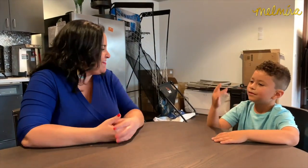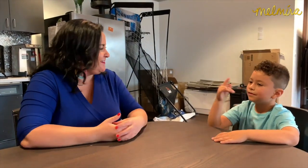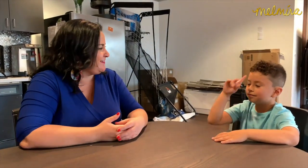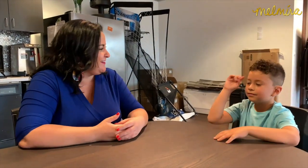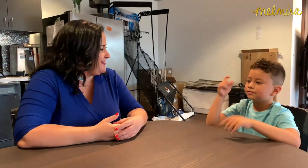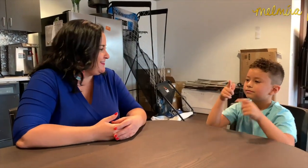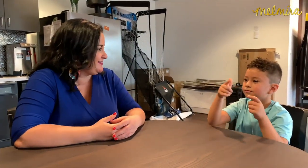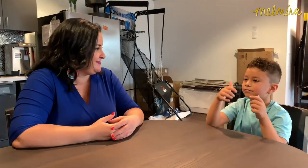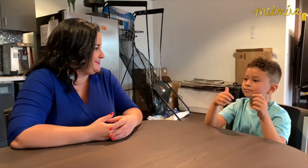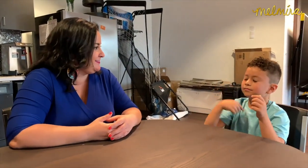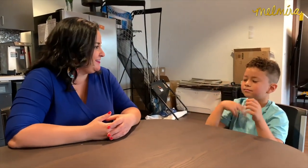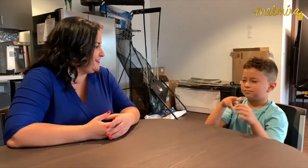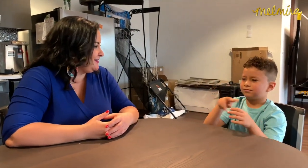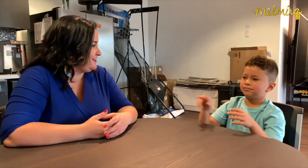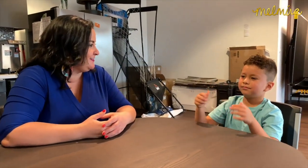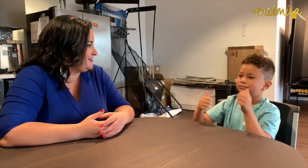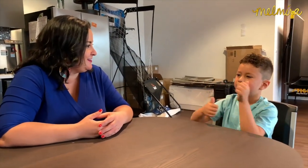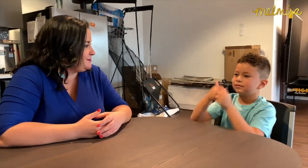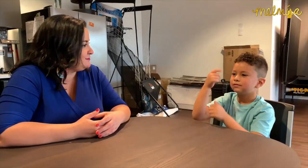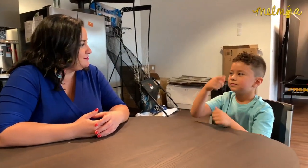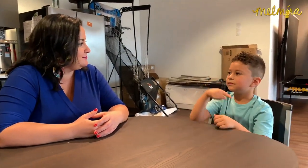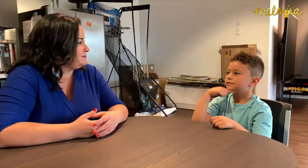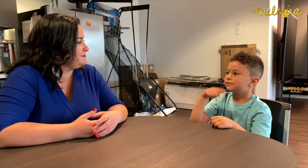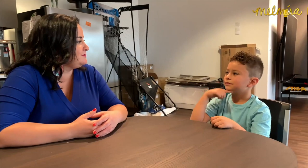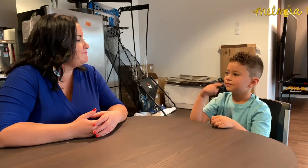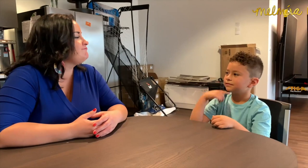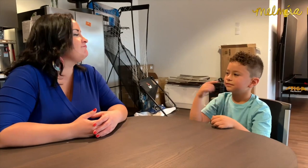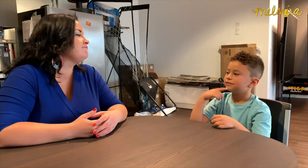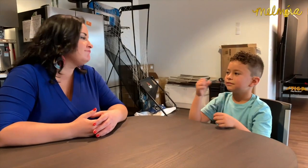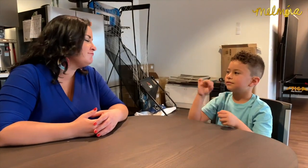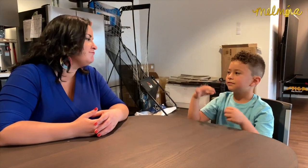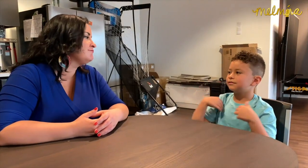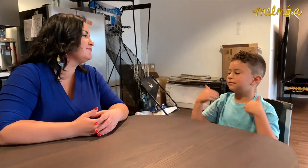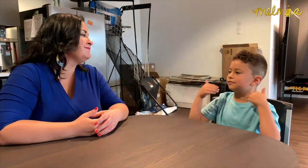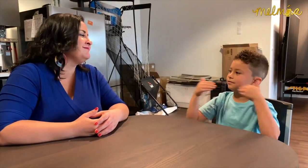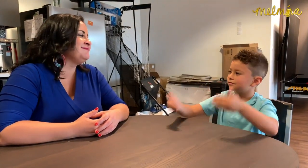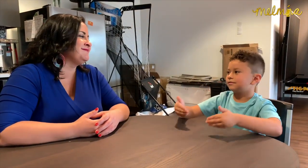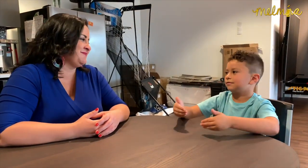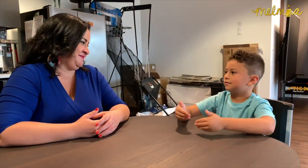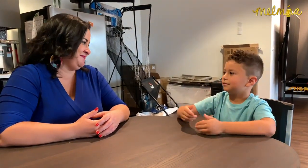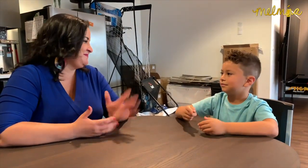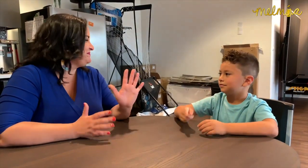Because I noticed all actors in the shows are hearing, so I went ahead and made a show.